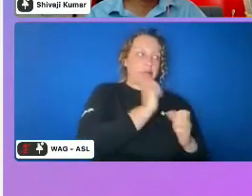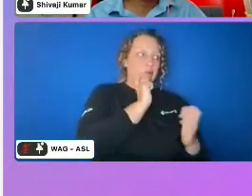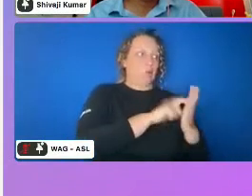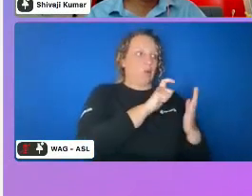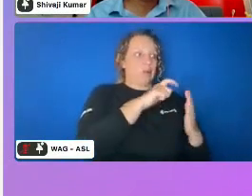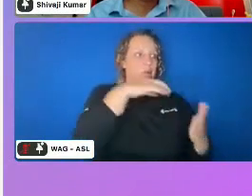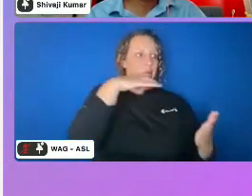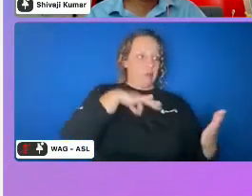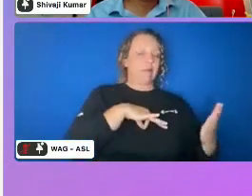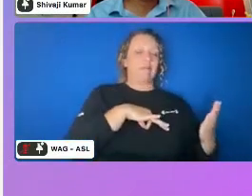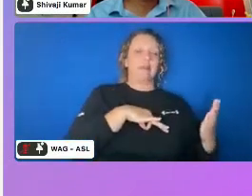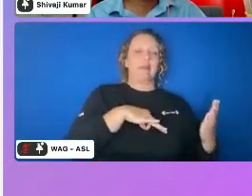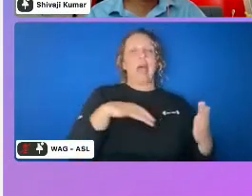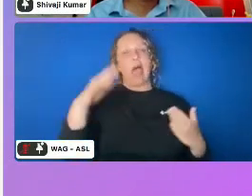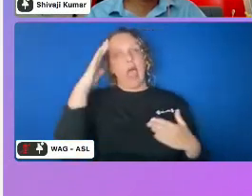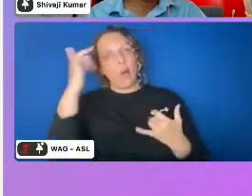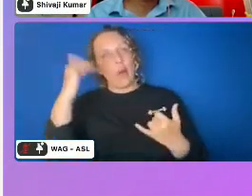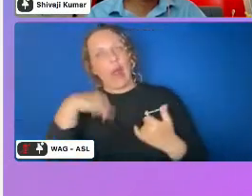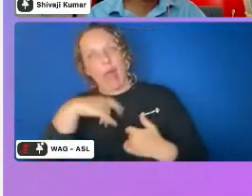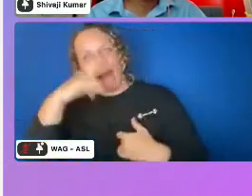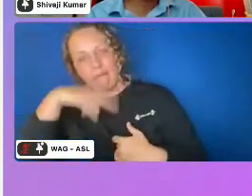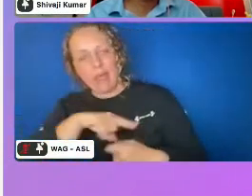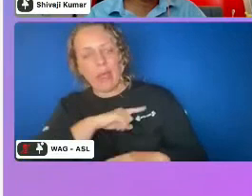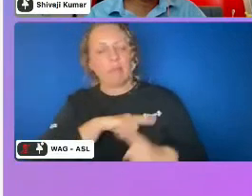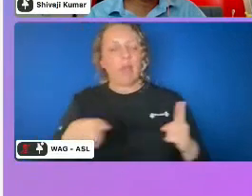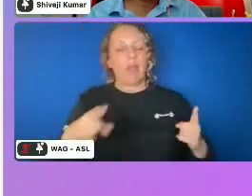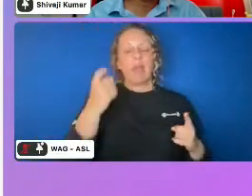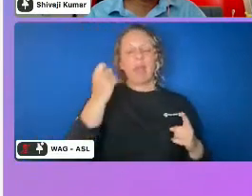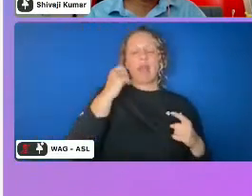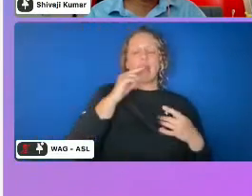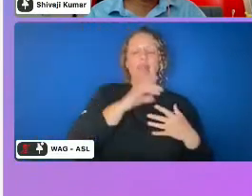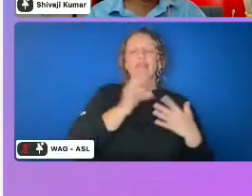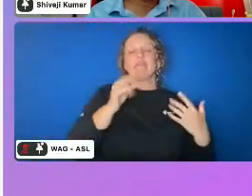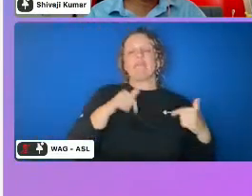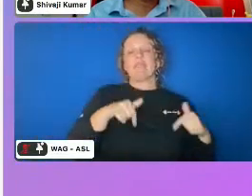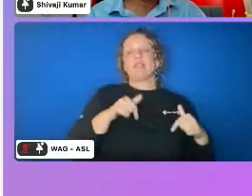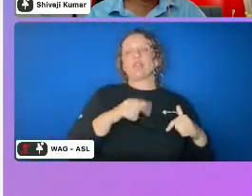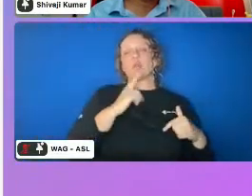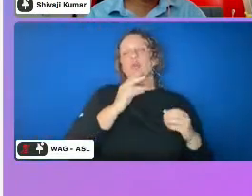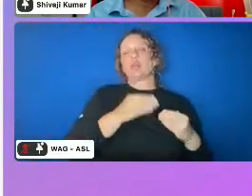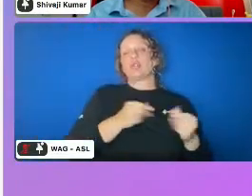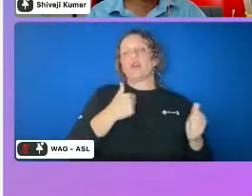And so a couple other problems that this feature will solve, I showcased the share issue feature,